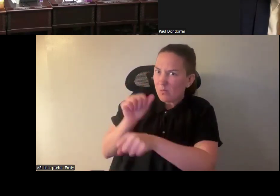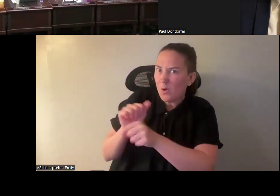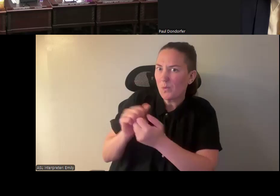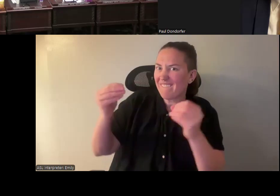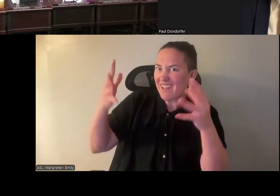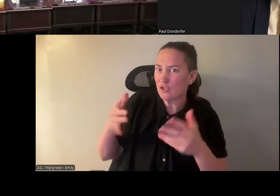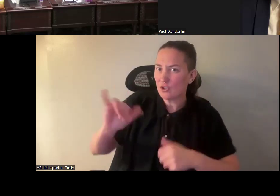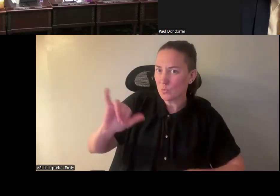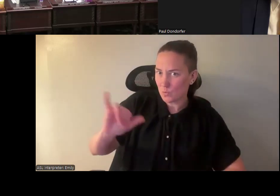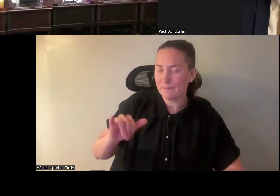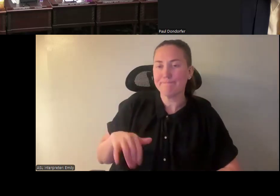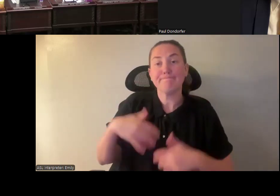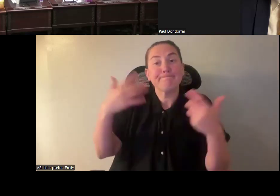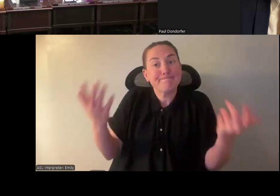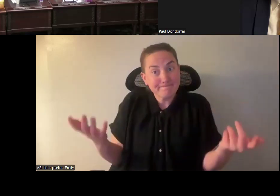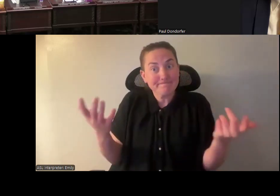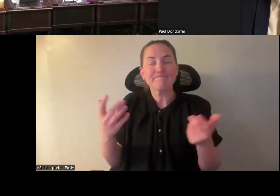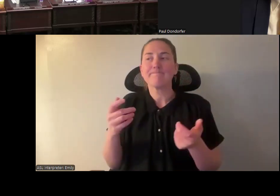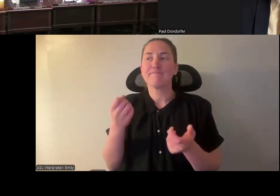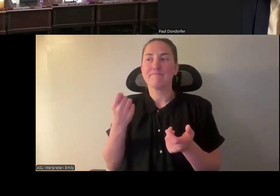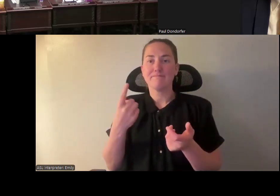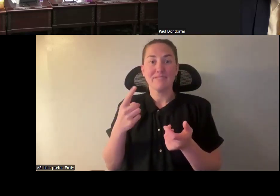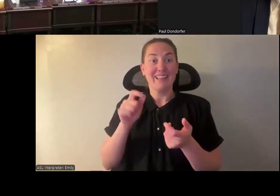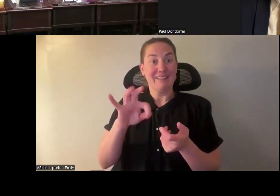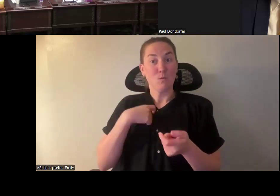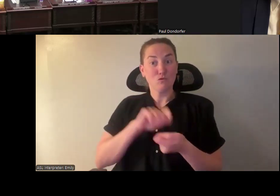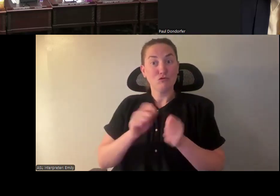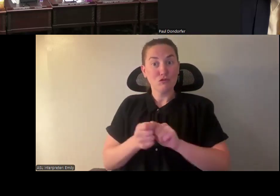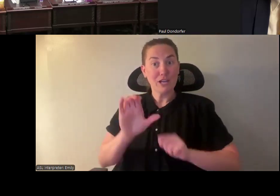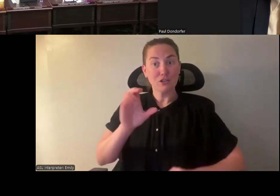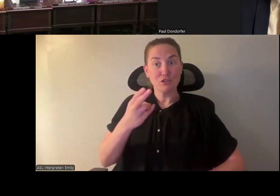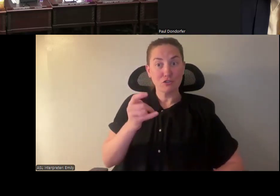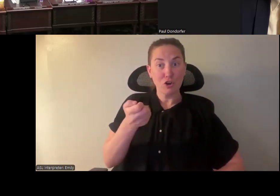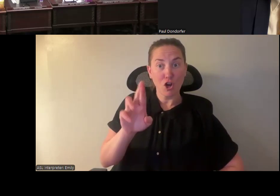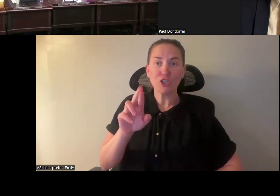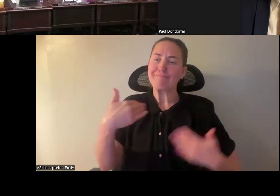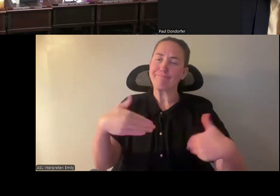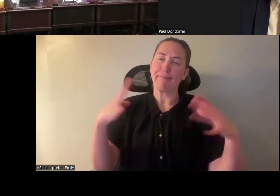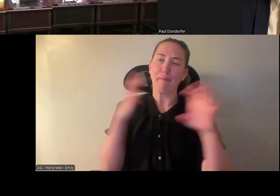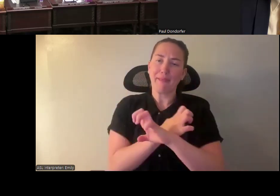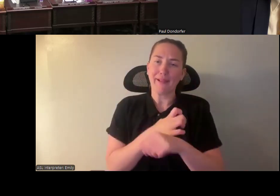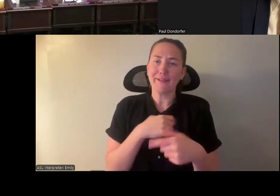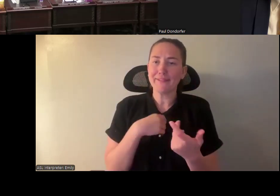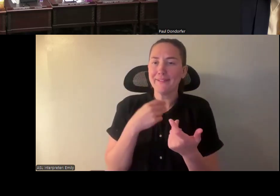may changing that part of our charter uh is very complicated and I appreciate the law department